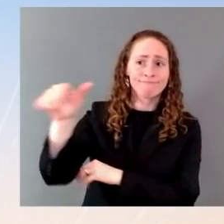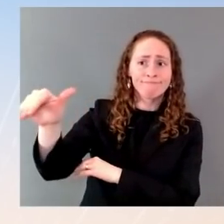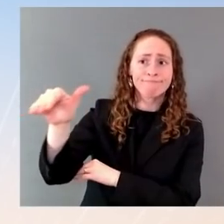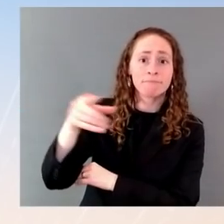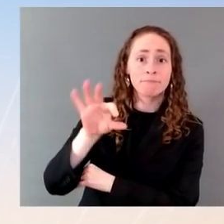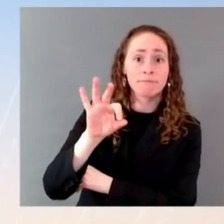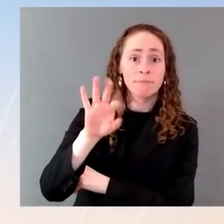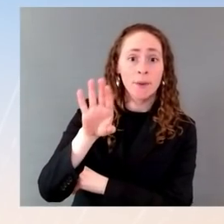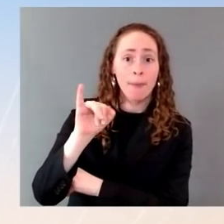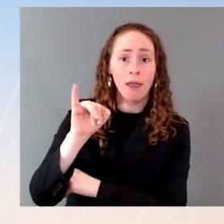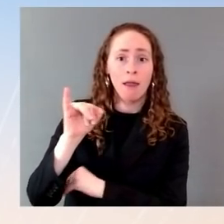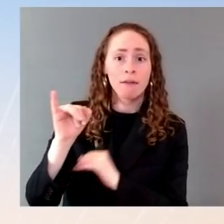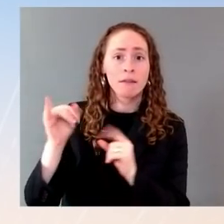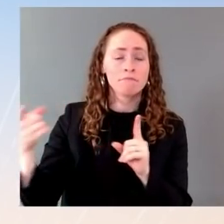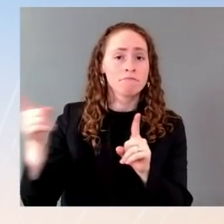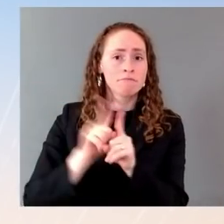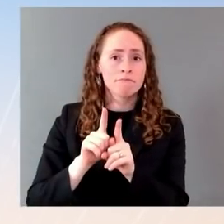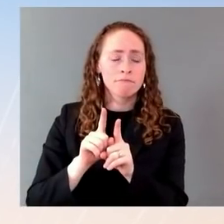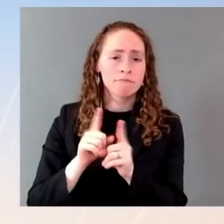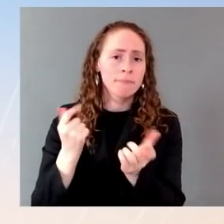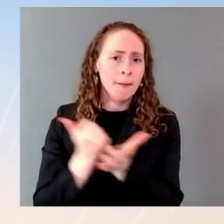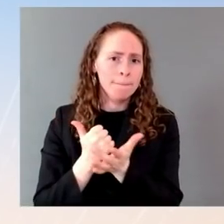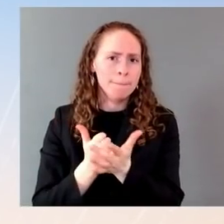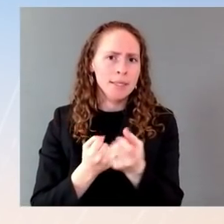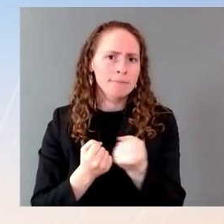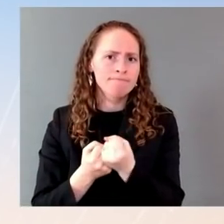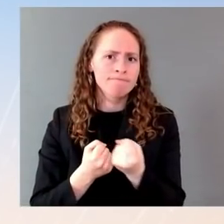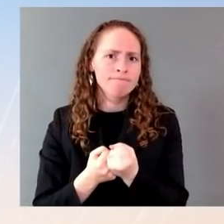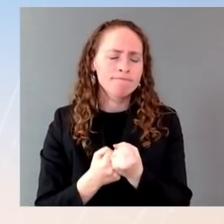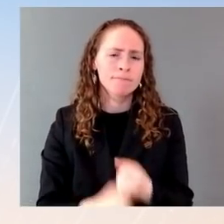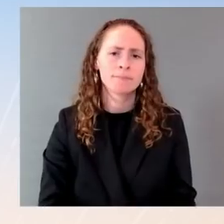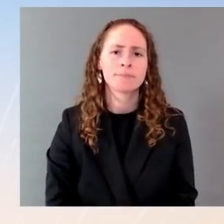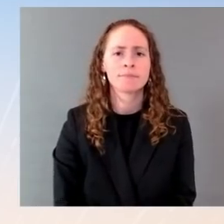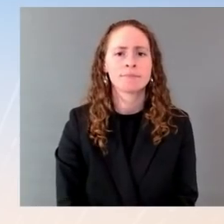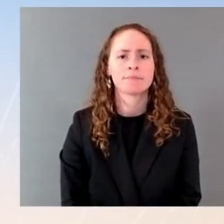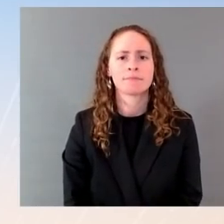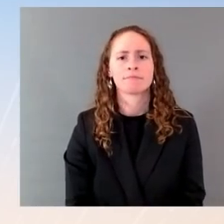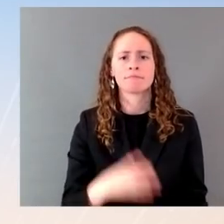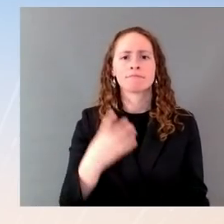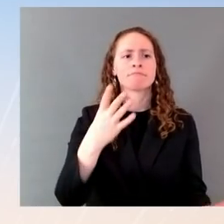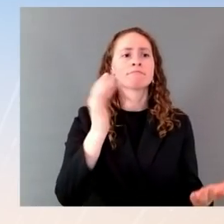have been longtime advocates for supporting and funding the COPS program,